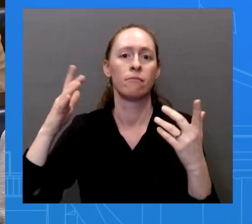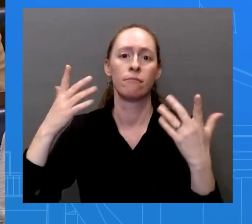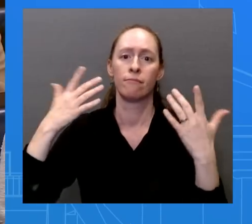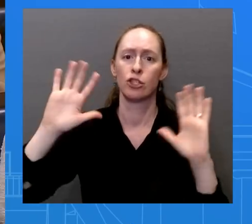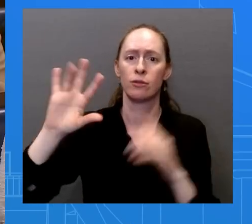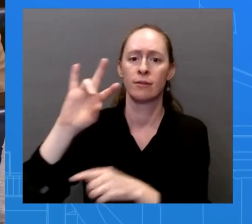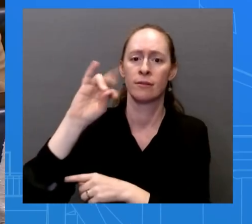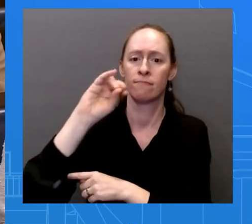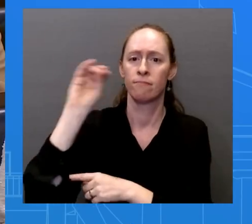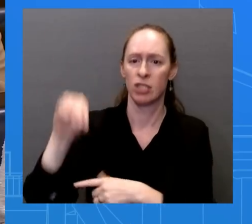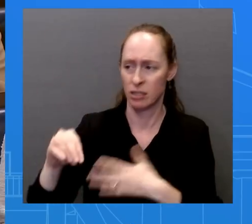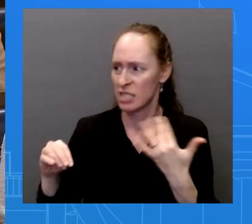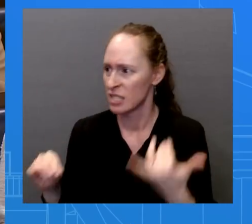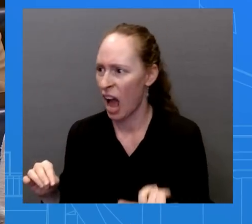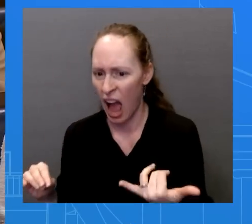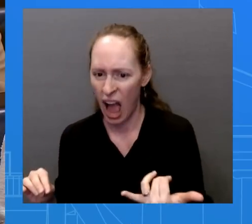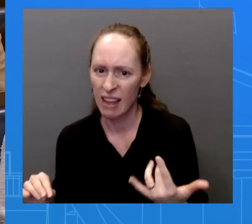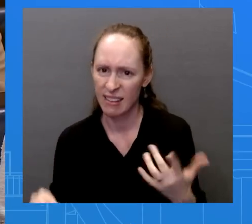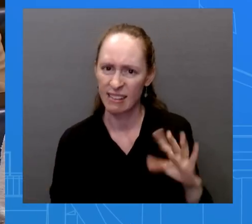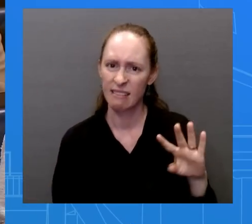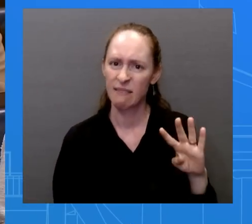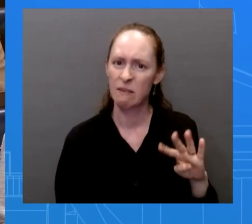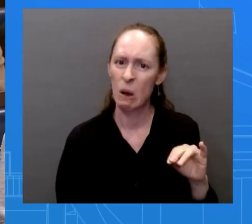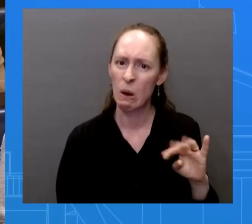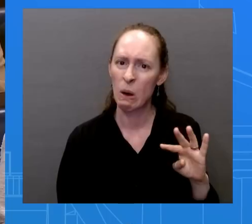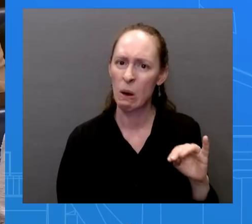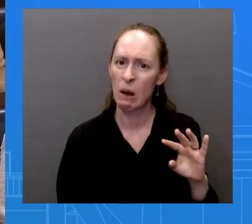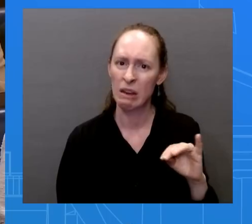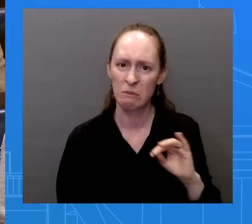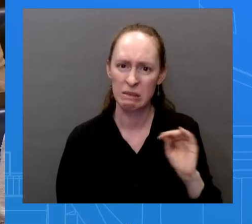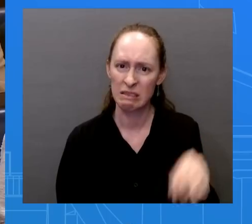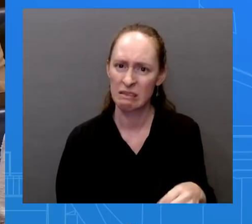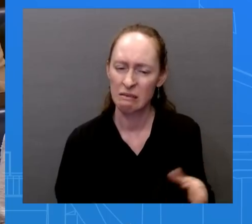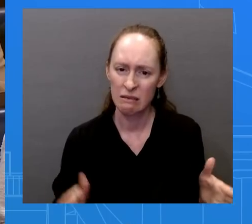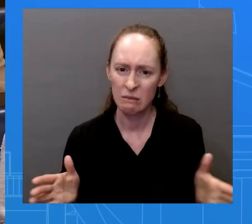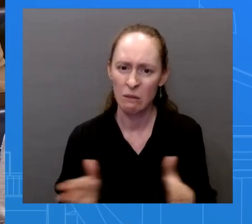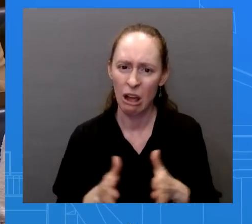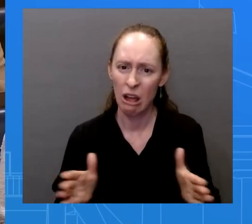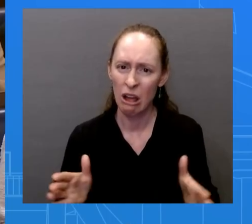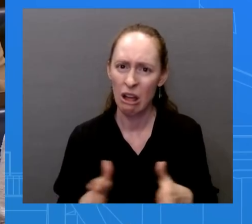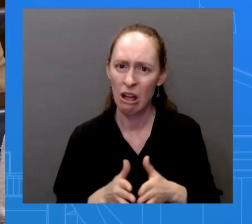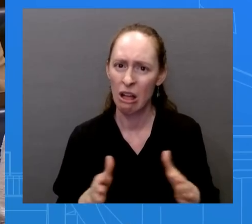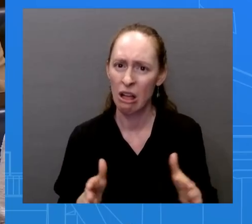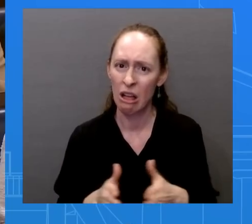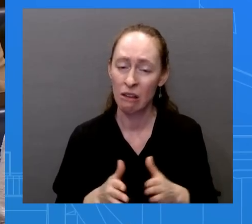I'm wondering if you guys are setting a new target for what you'd want to hit by Halloween or if there's the goal that you guys are setting